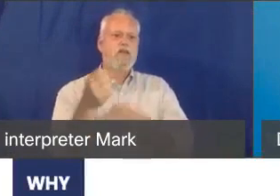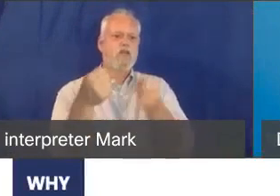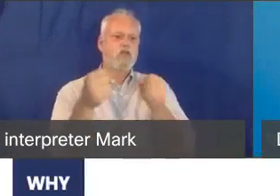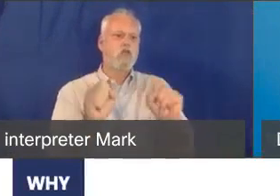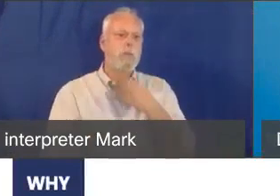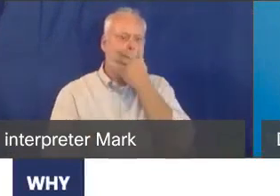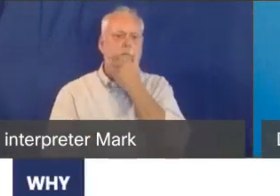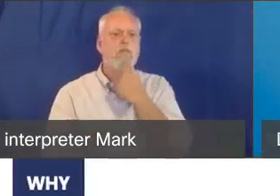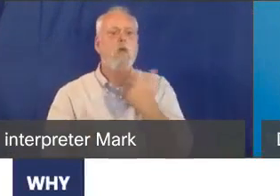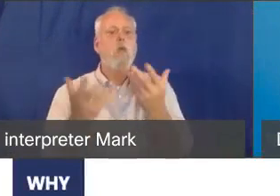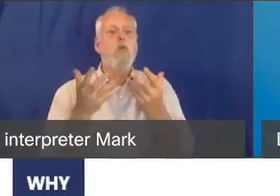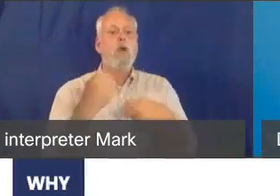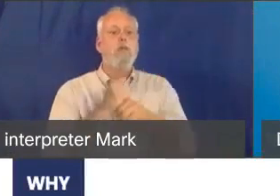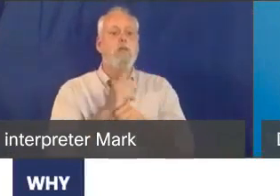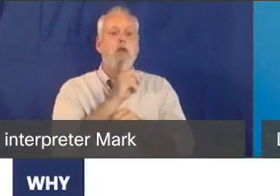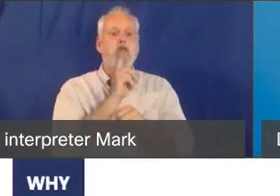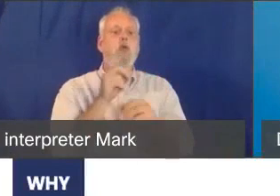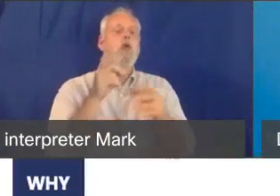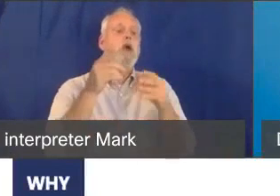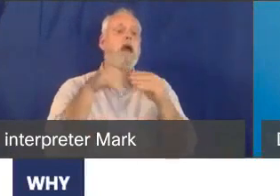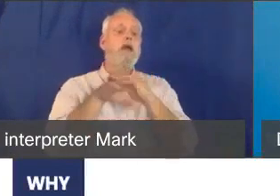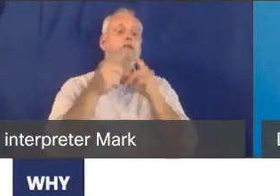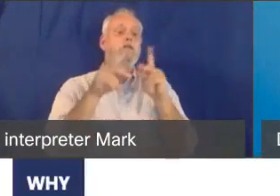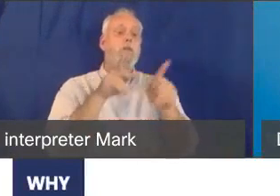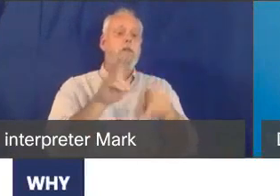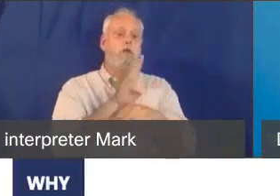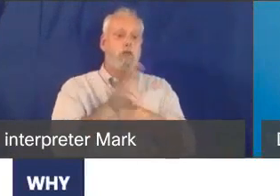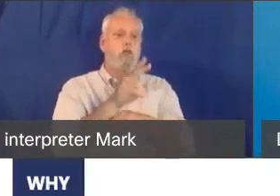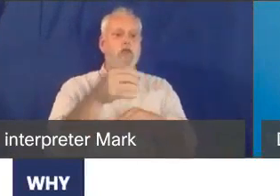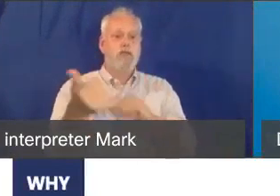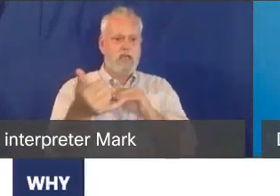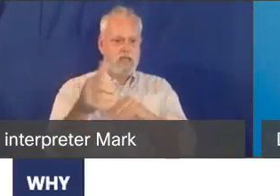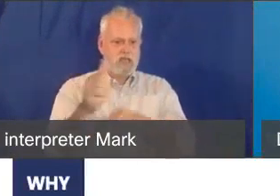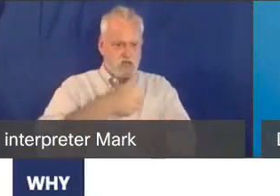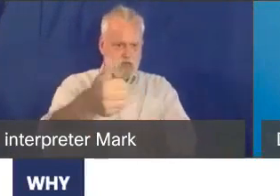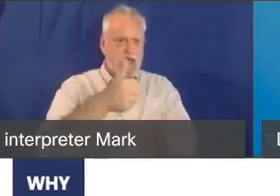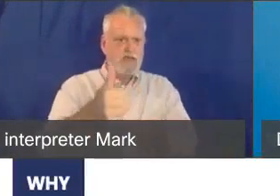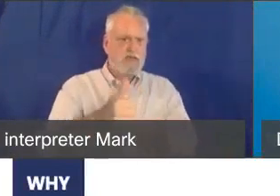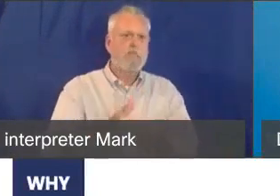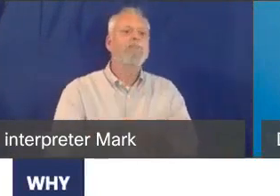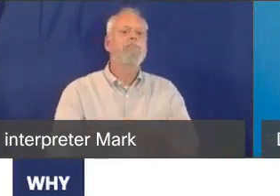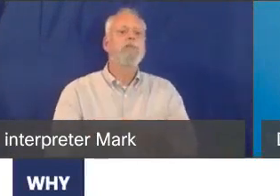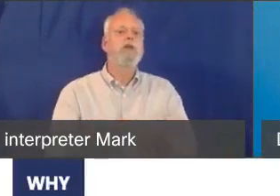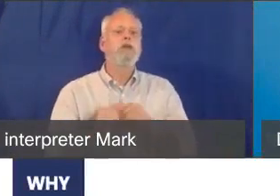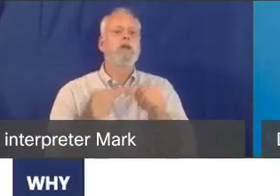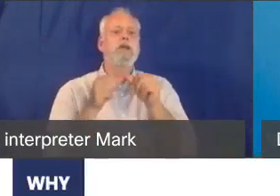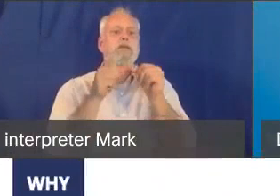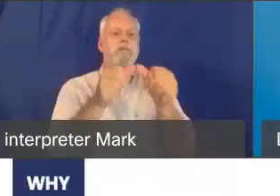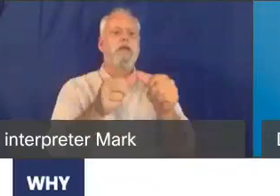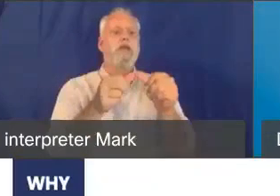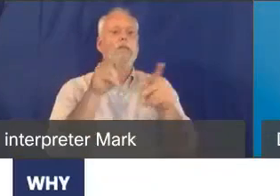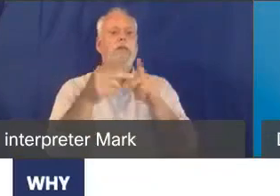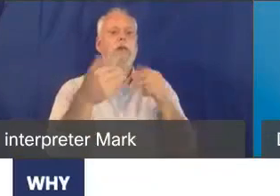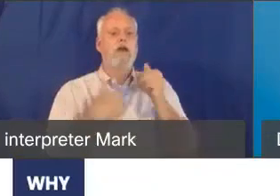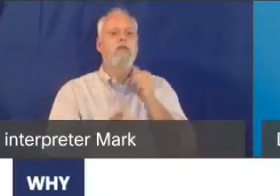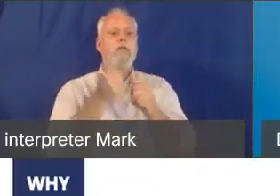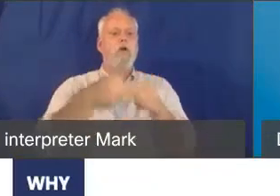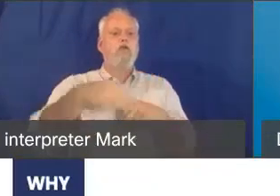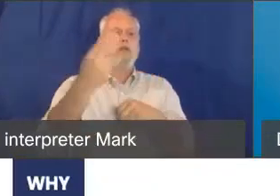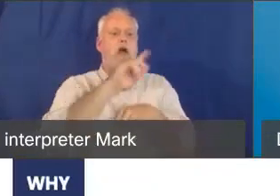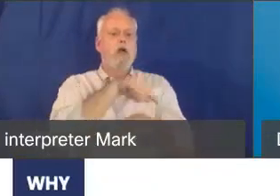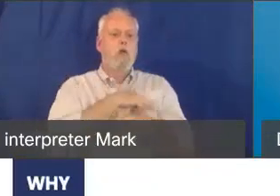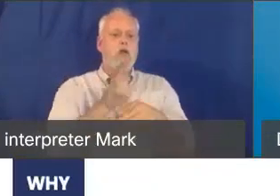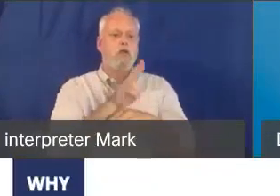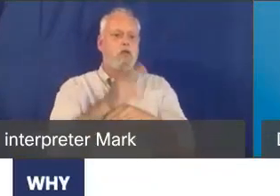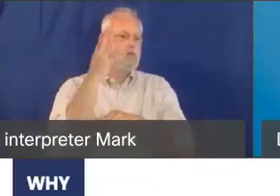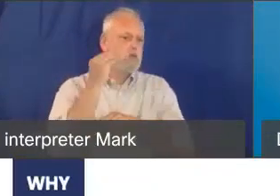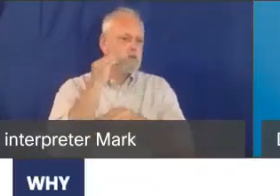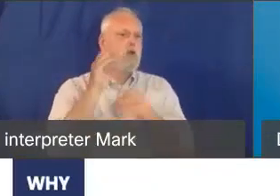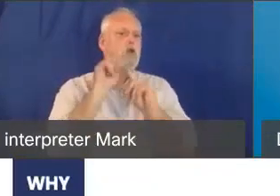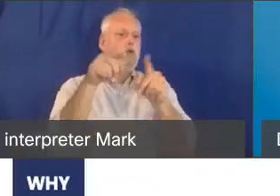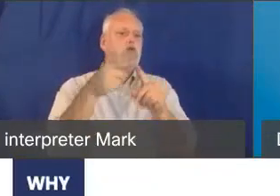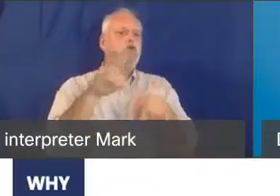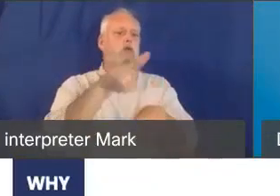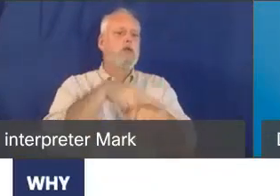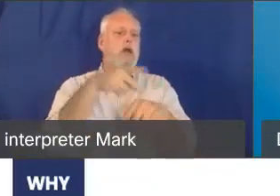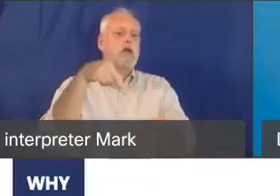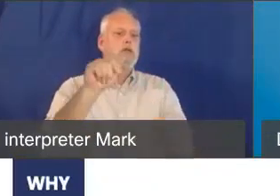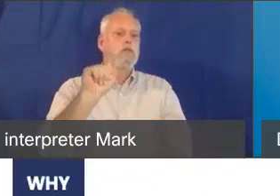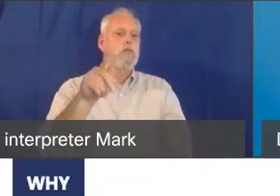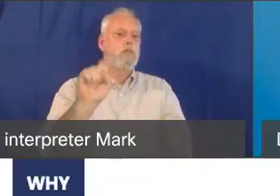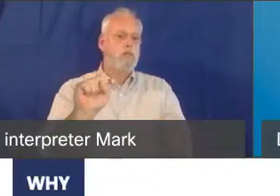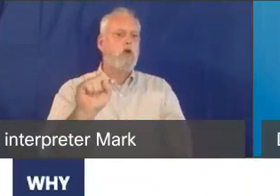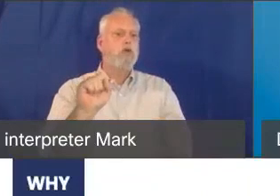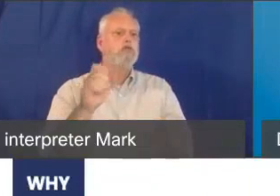So we want to make sure the access for people using transit and tour service companies is maintained because it's important that people find have the highest quality user experience getting to the national park service assets in order to really